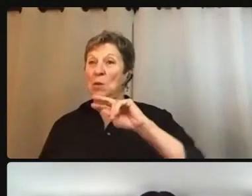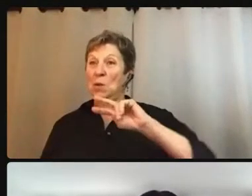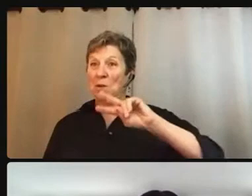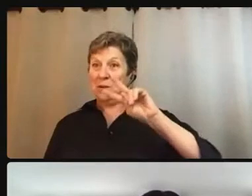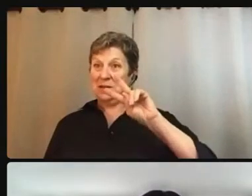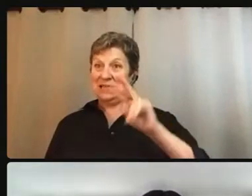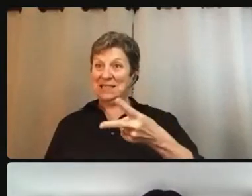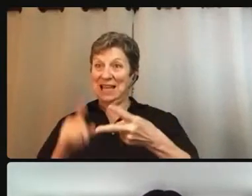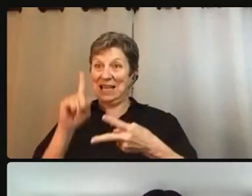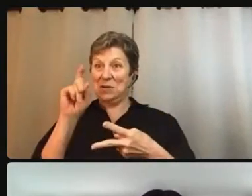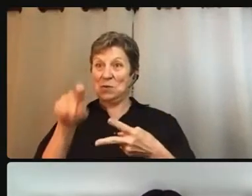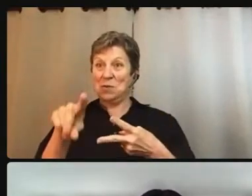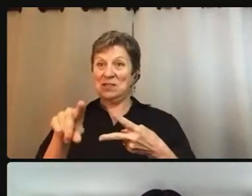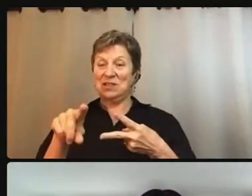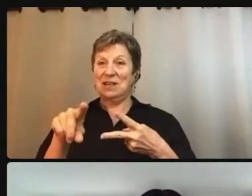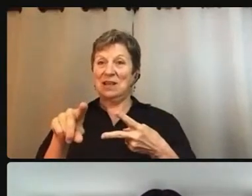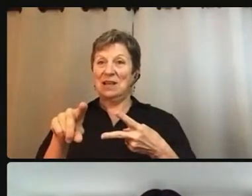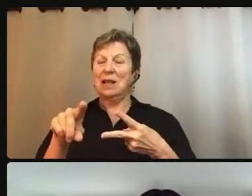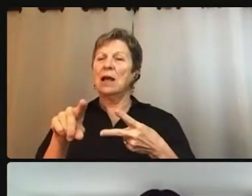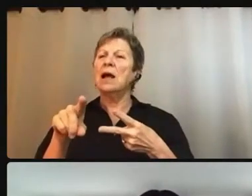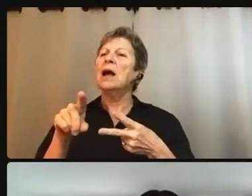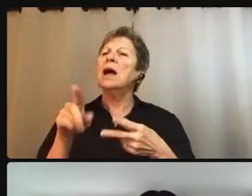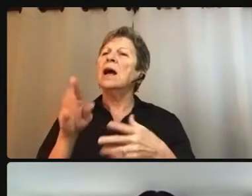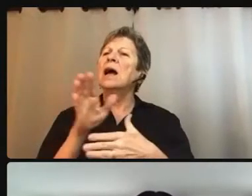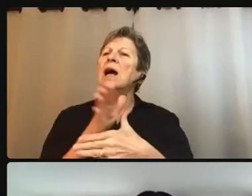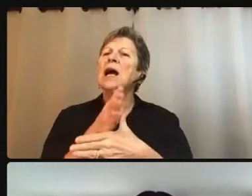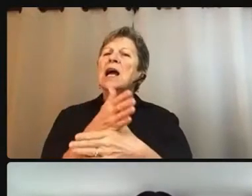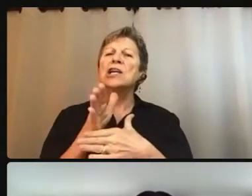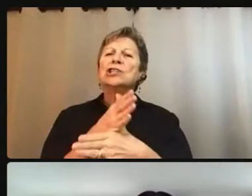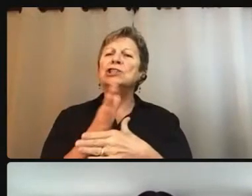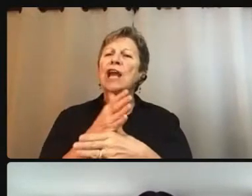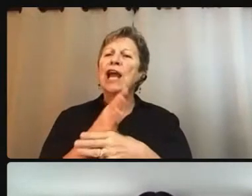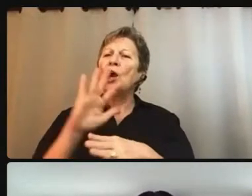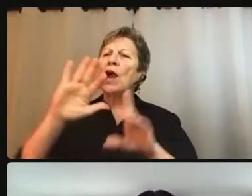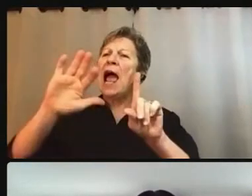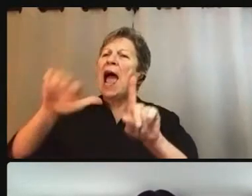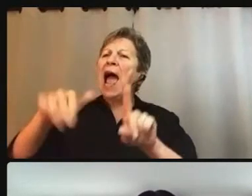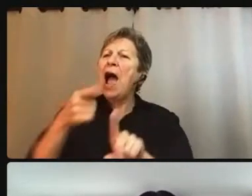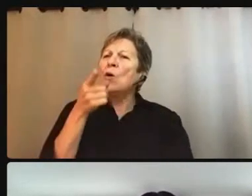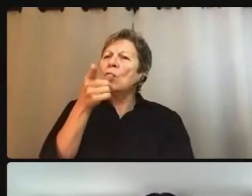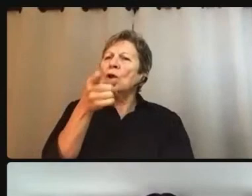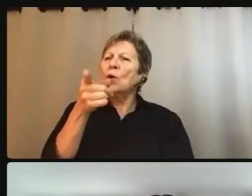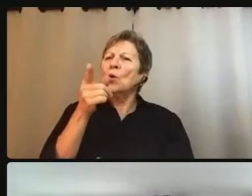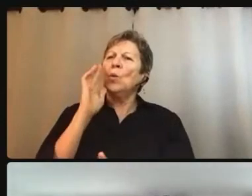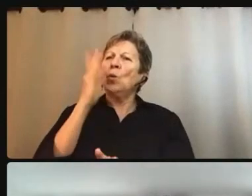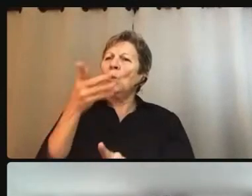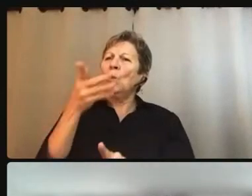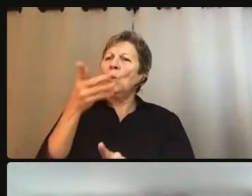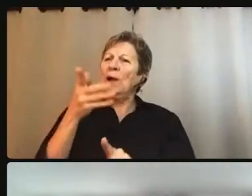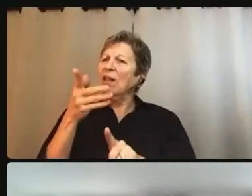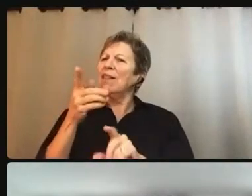OK. THANK YOU.